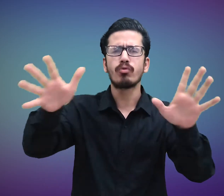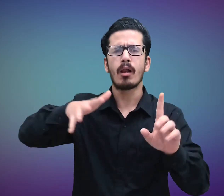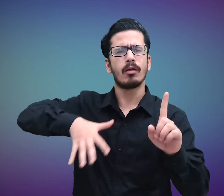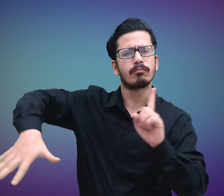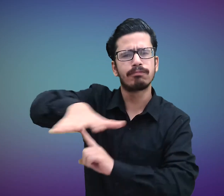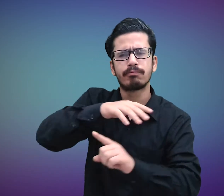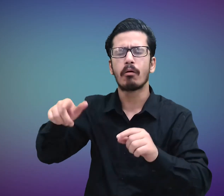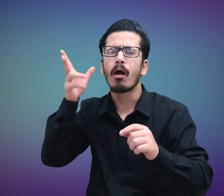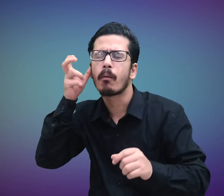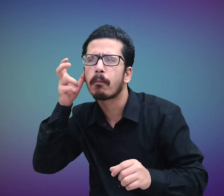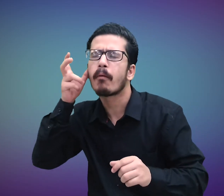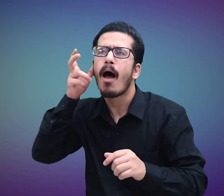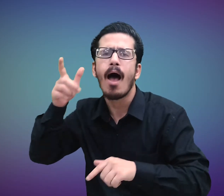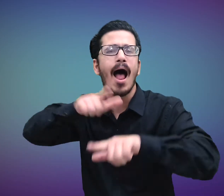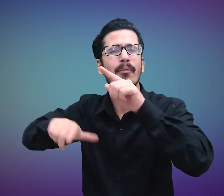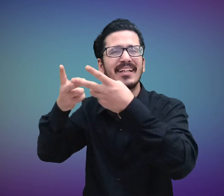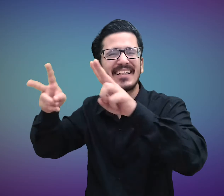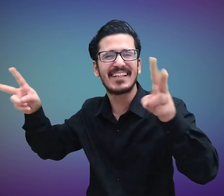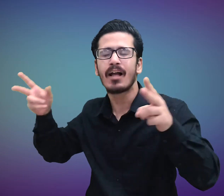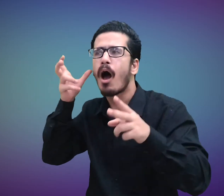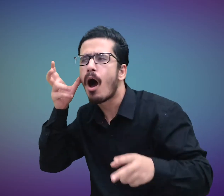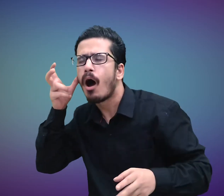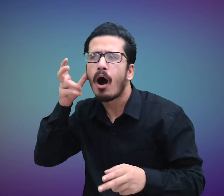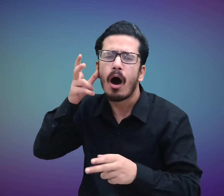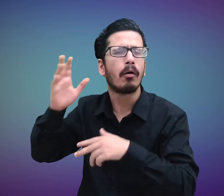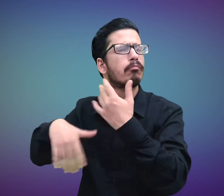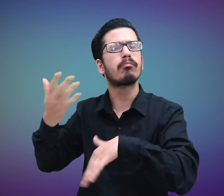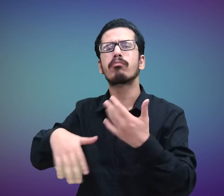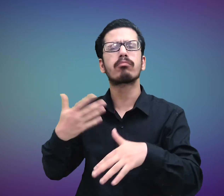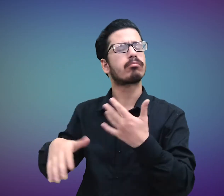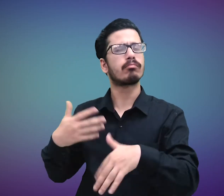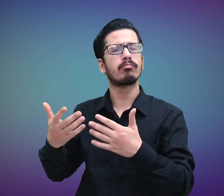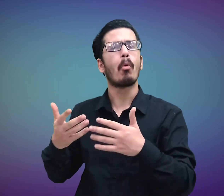A child with normal hearing ability will acquire the language which is spoken around them